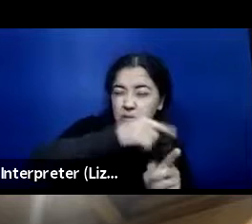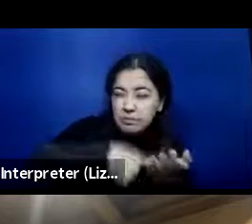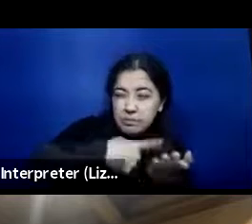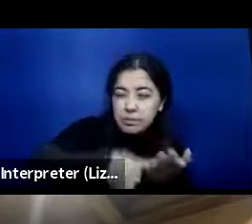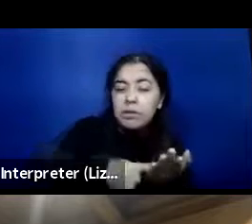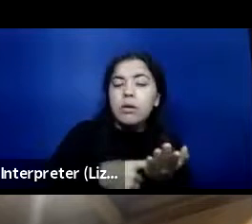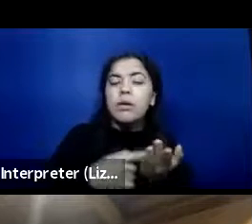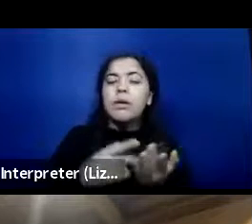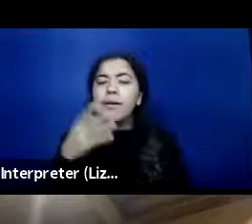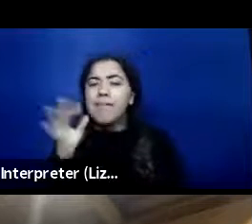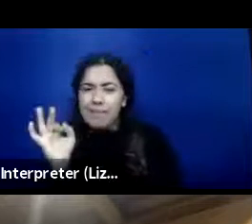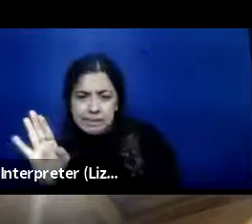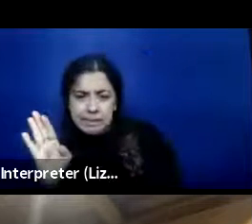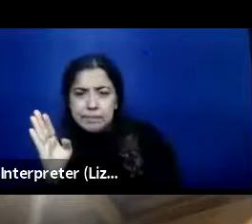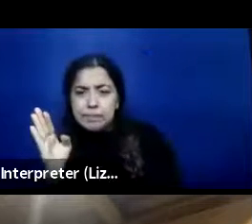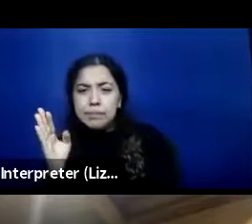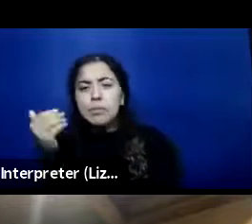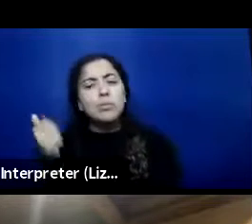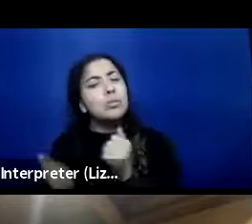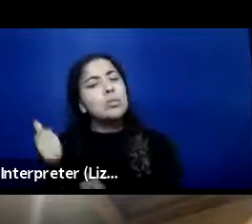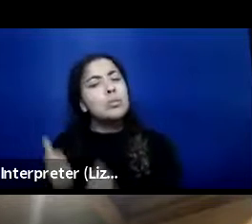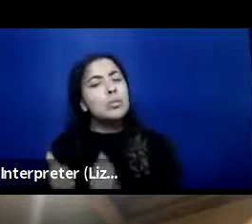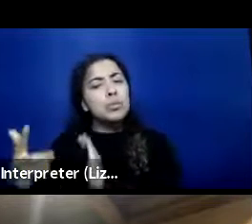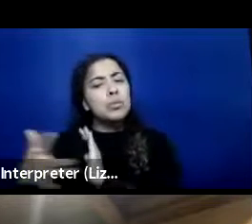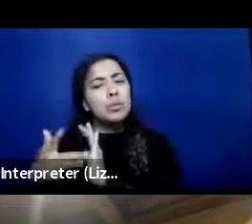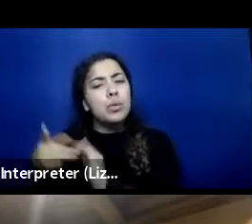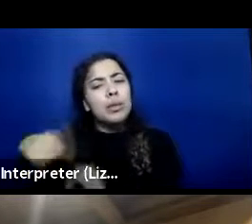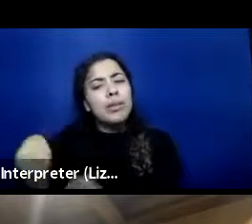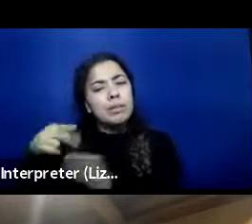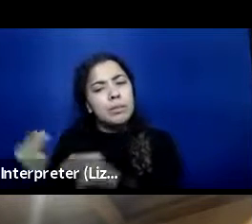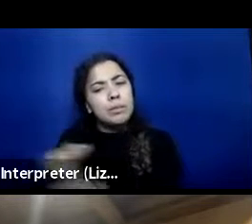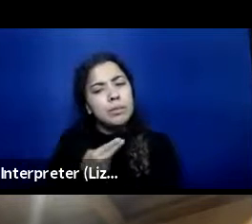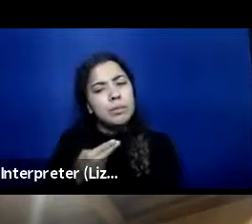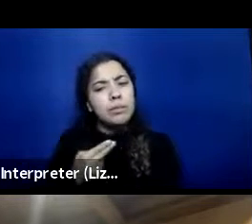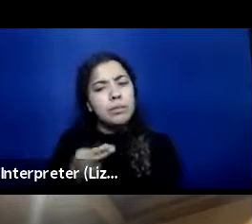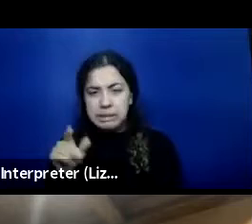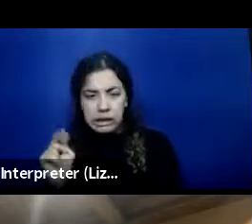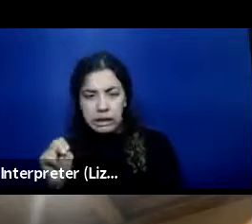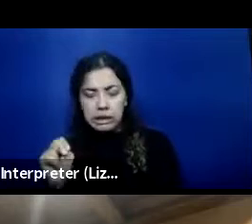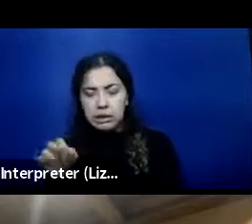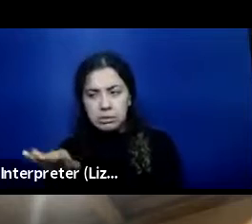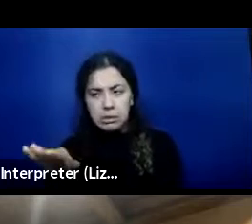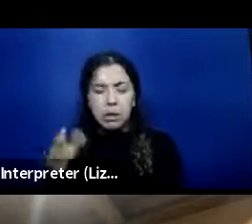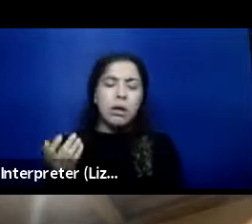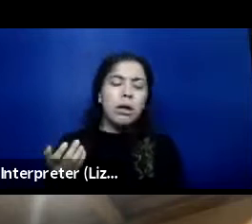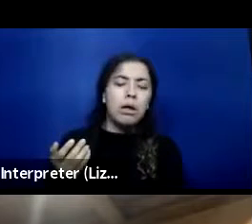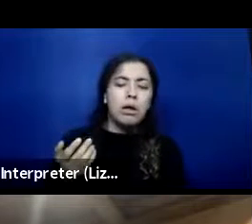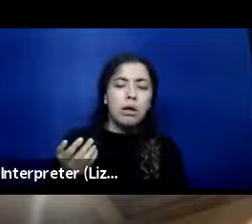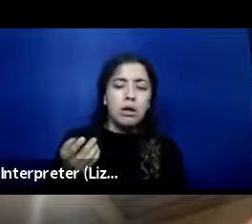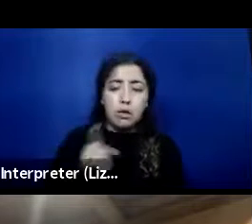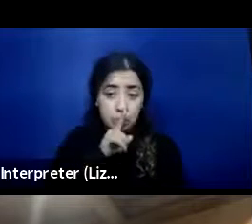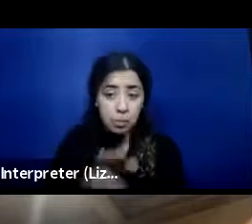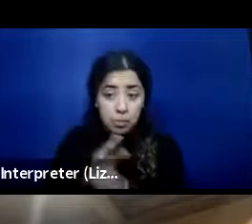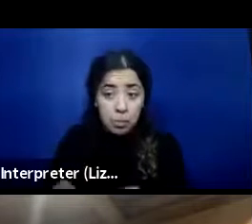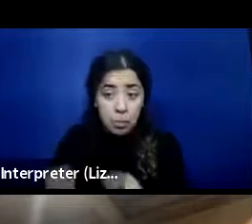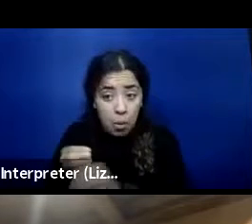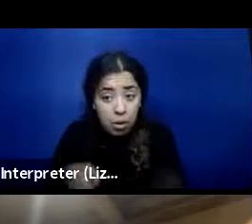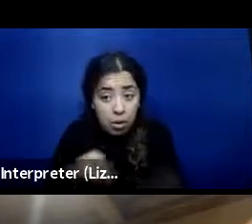Are they using and leveraging that are promising to promote more accessibility at Facebook?